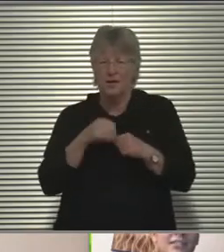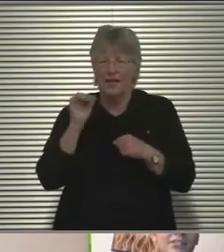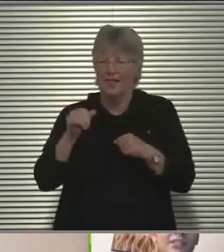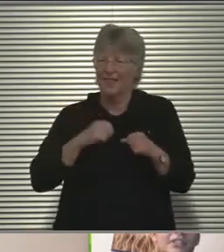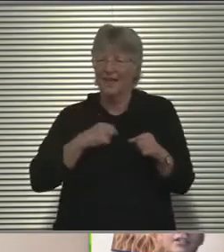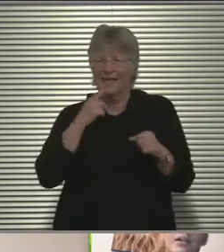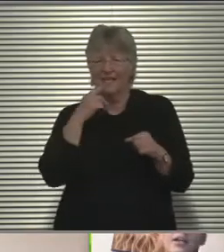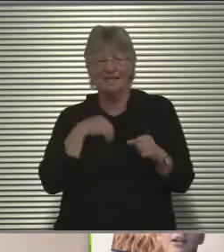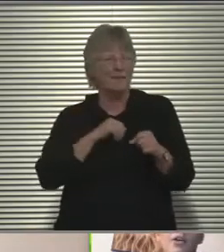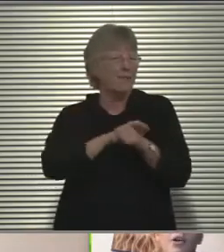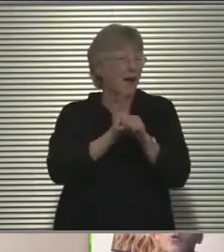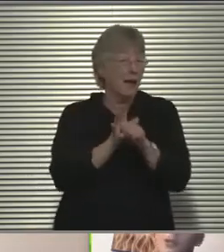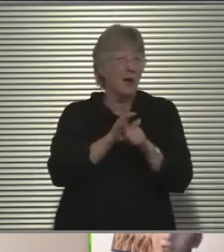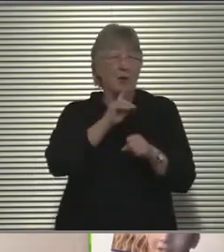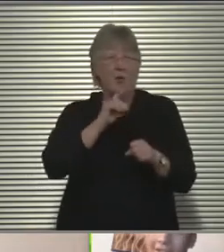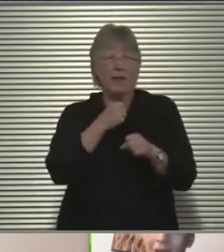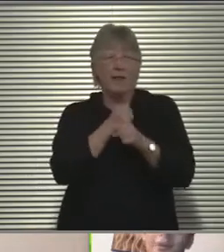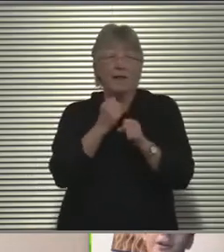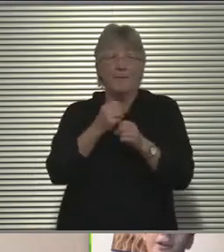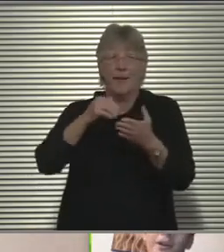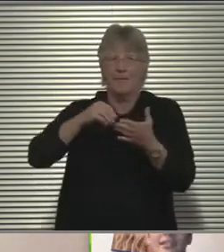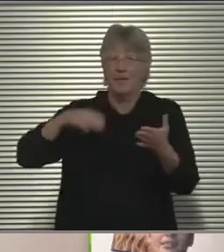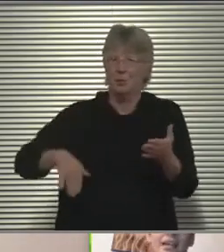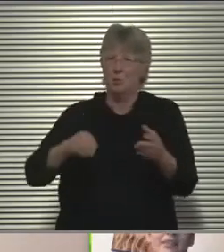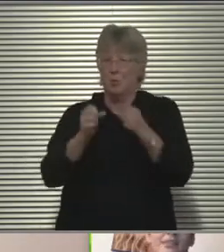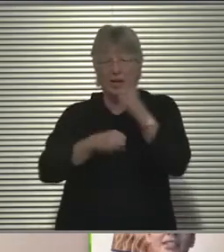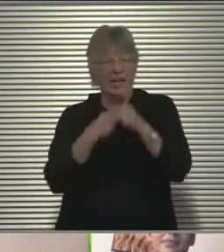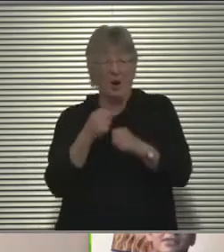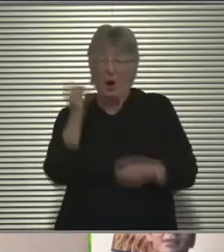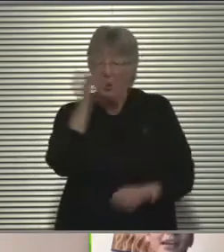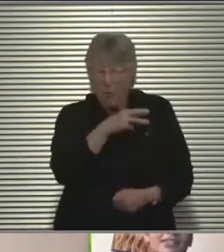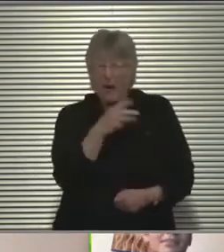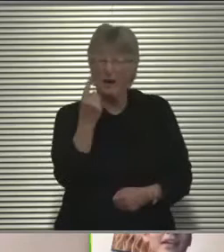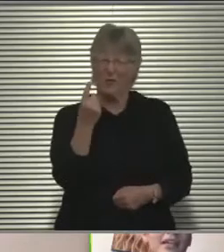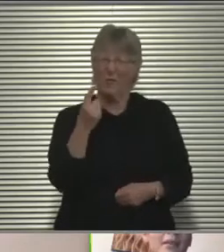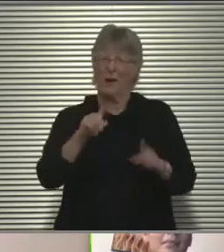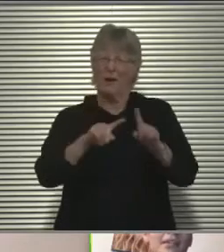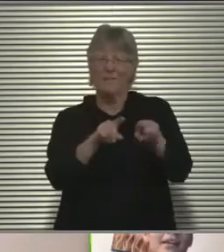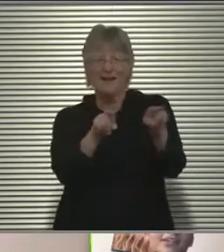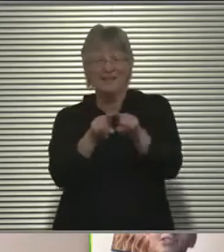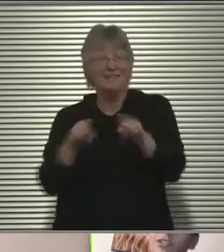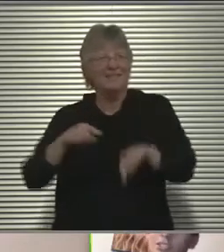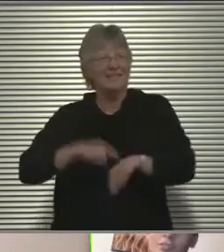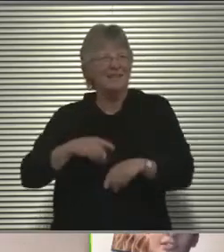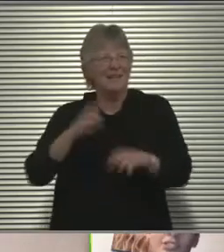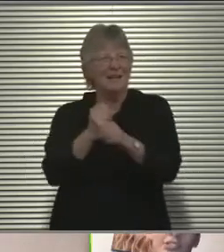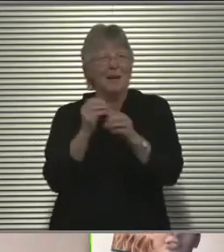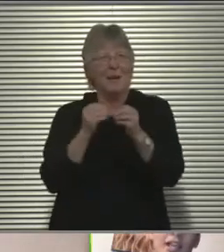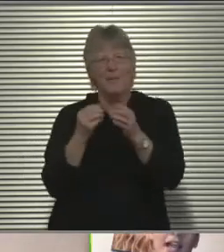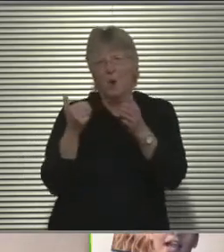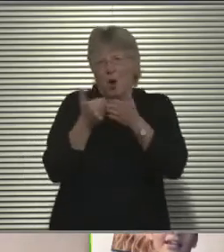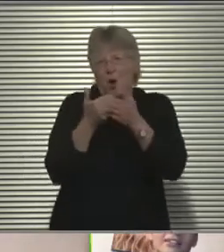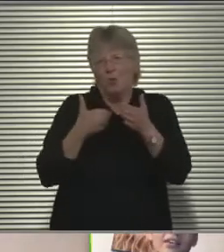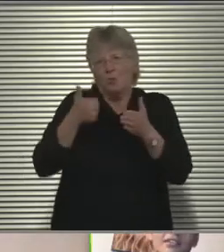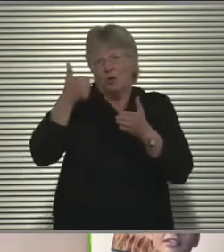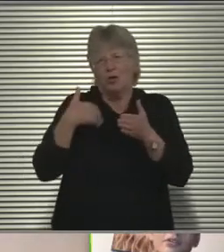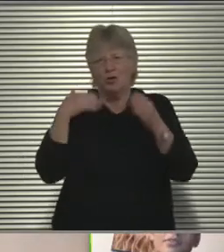my senior year a weird one. But at the same time, this pandemic has made me get a lot closer to my teachers, and it has honestly helped